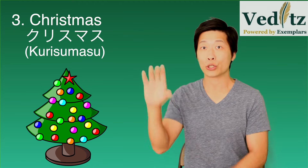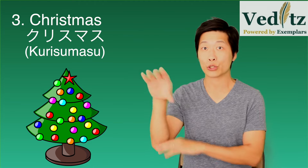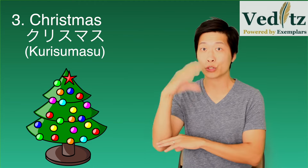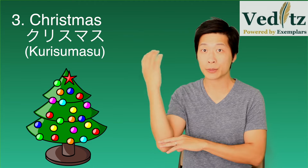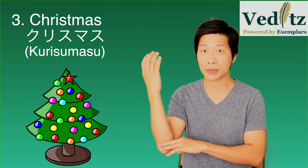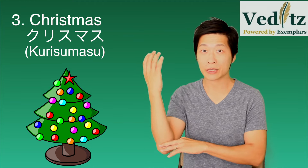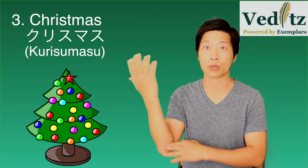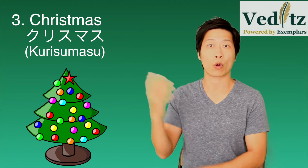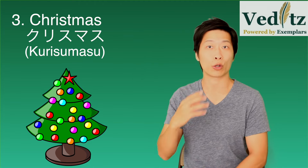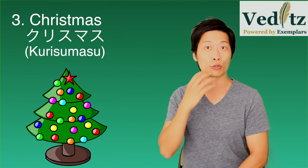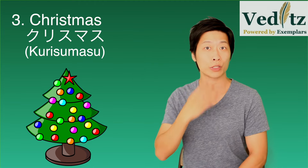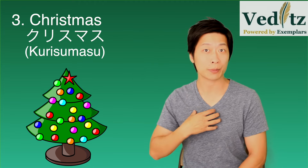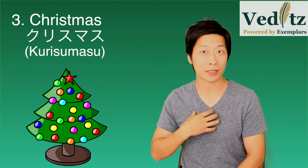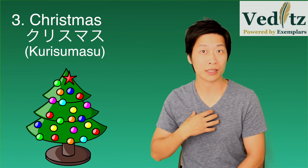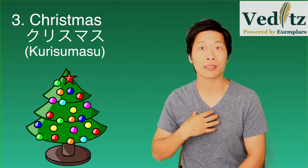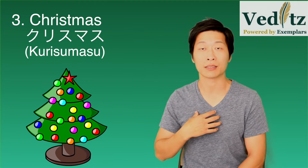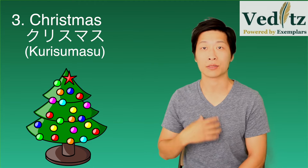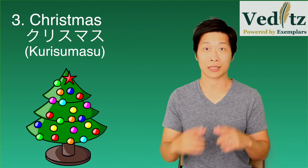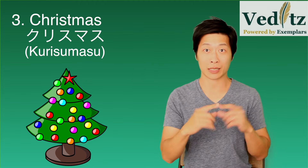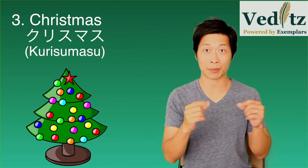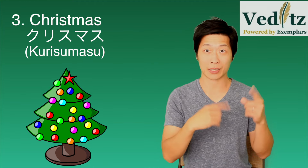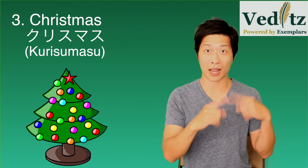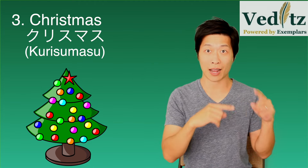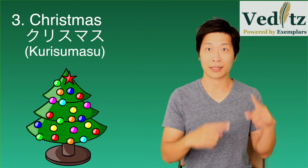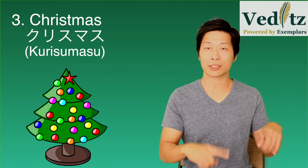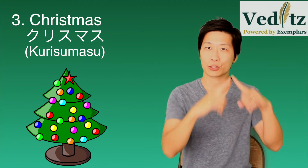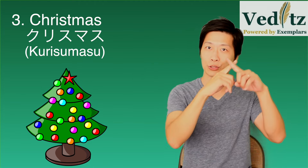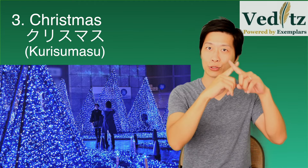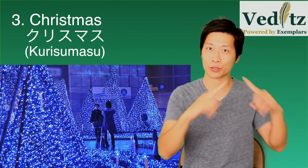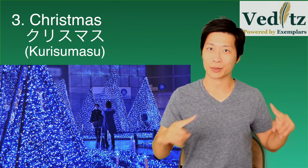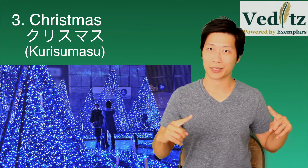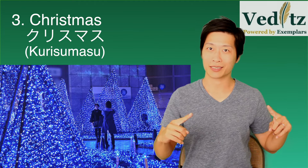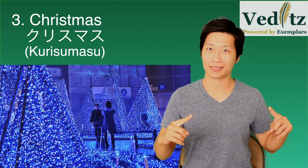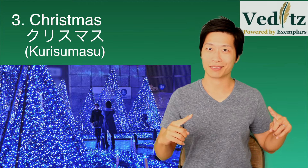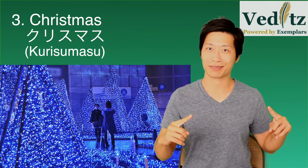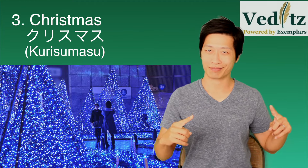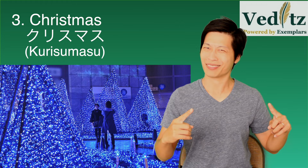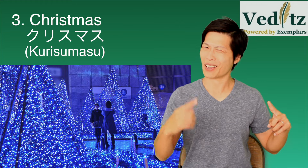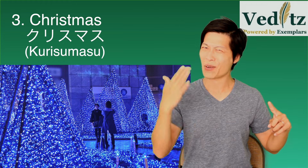Christmas (KURISUMASU) and the reason